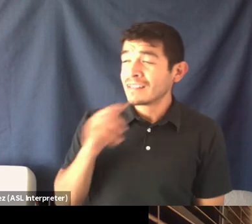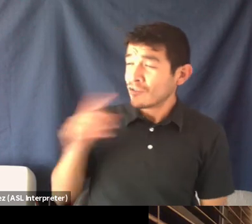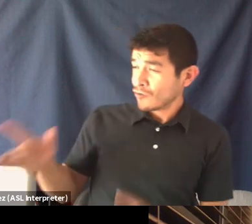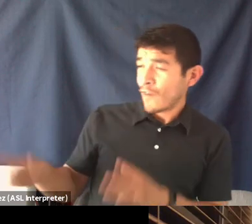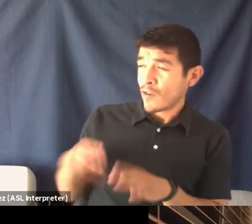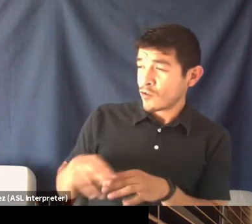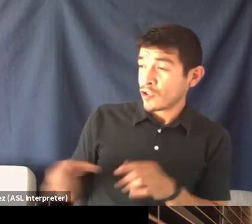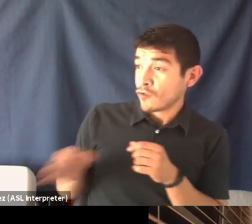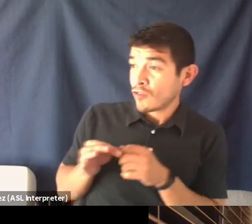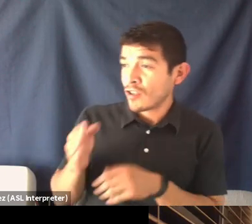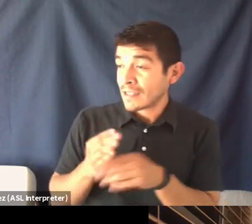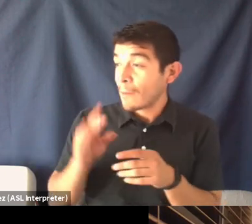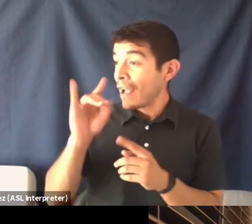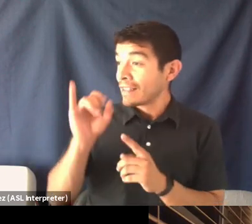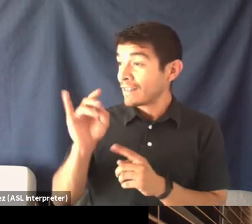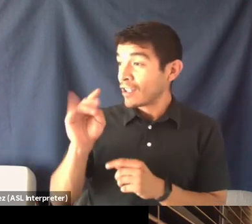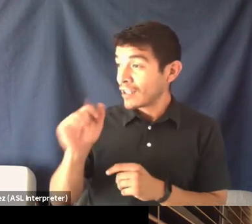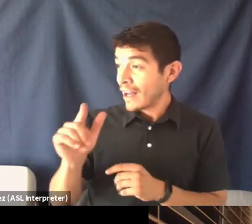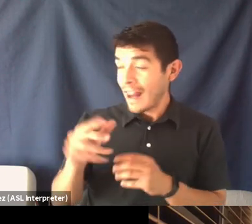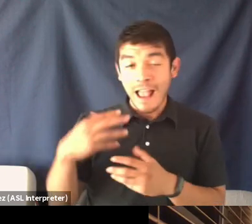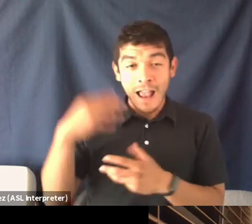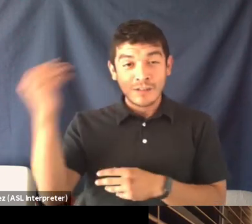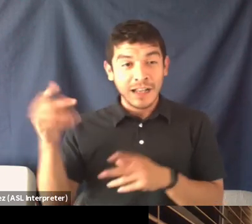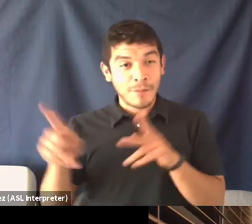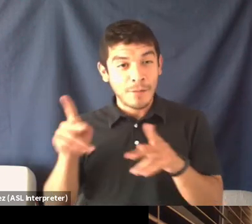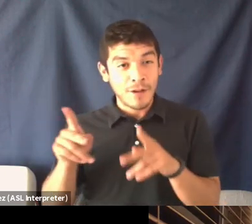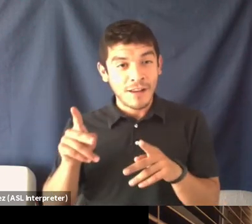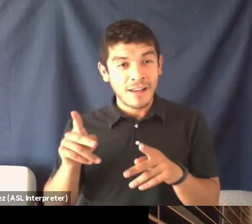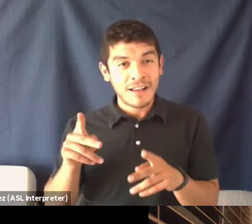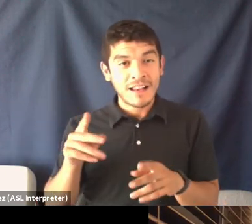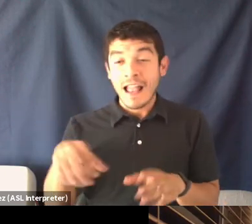dysfunctional outsiders including a literal gate crasher,